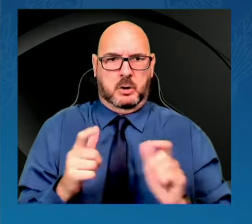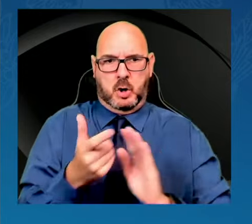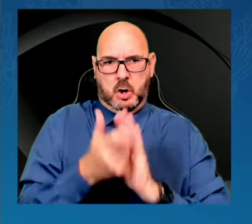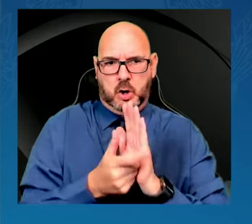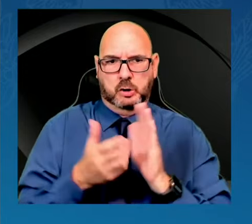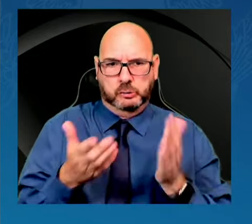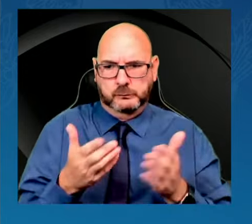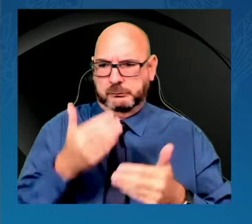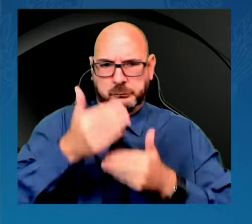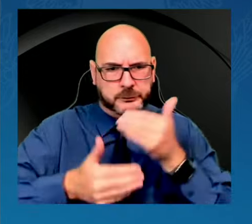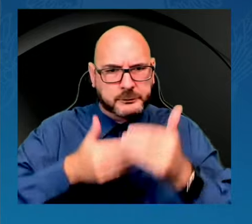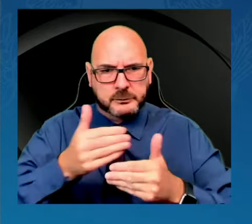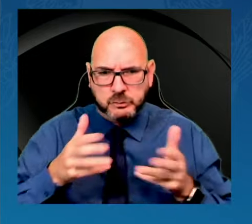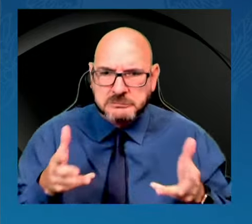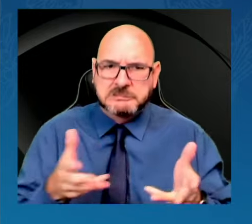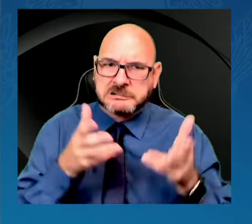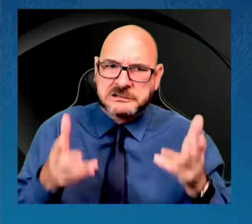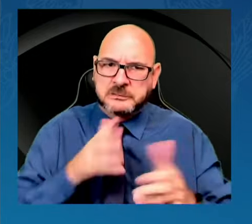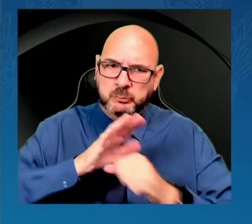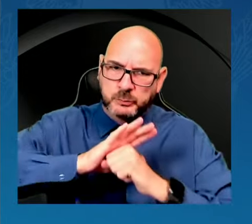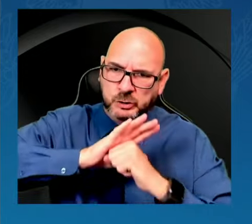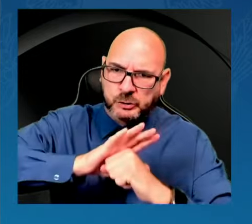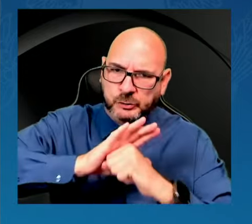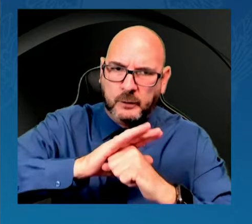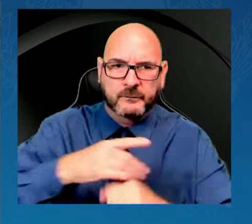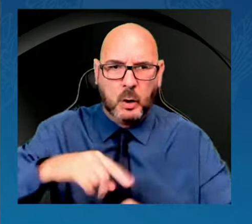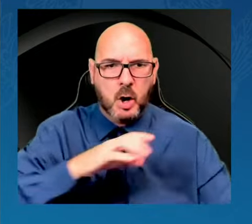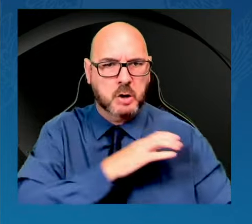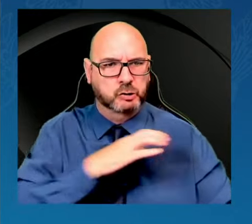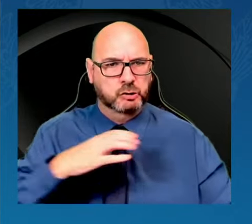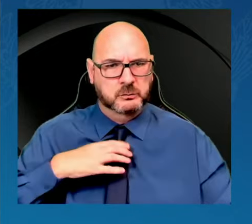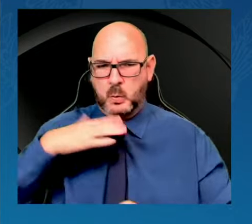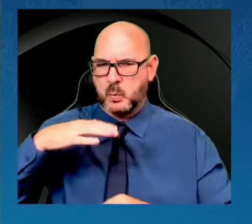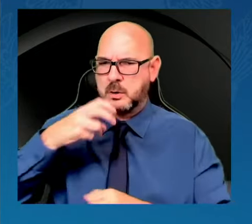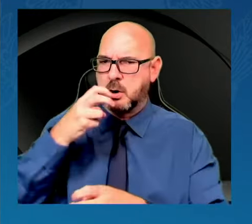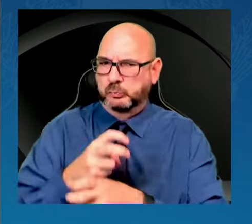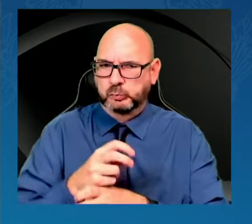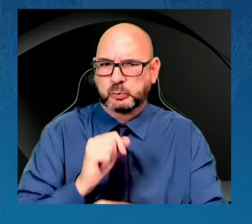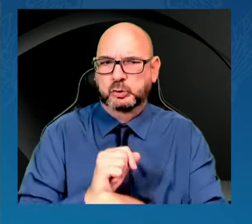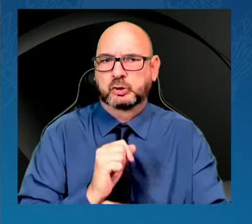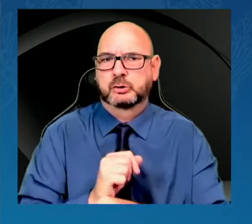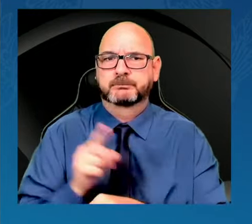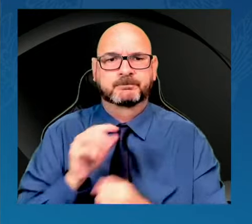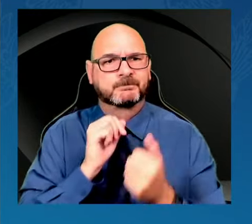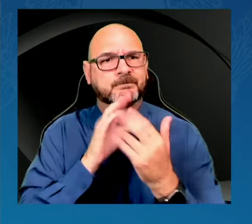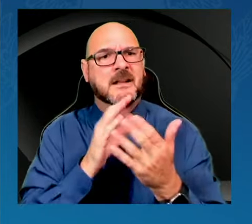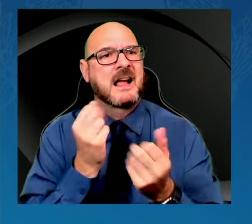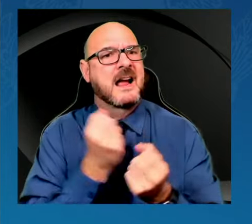that address everything from clean energy and electric vehicles to the health and safety impacts of climate change